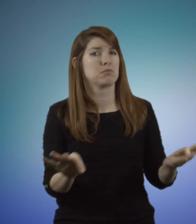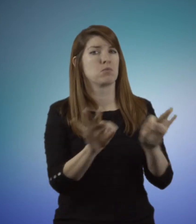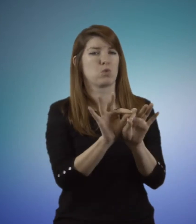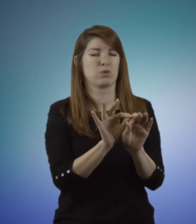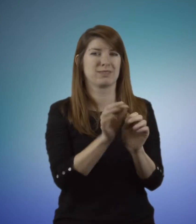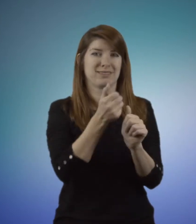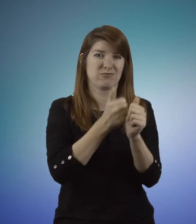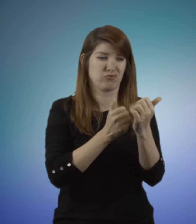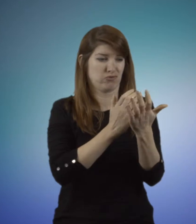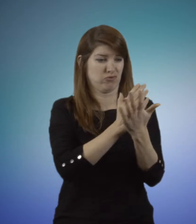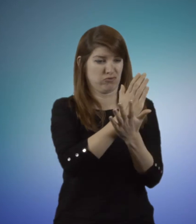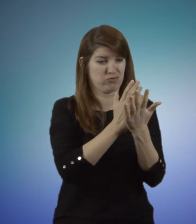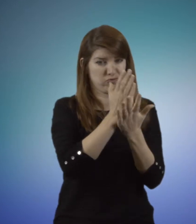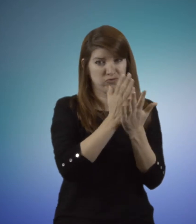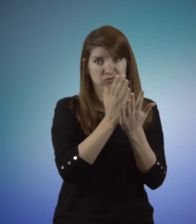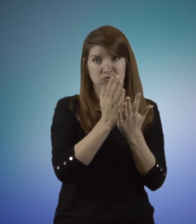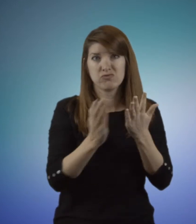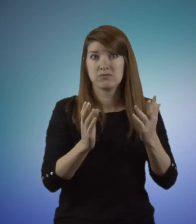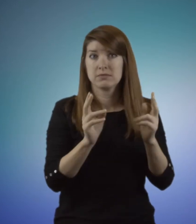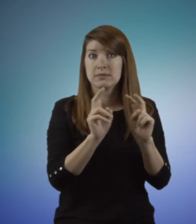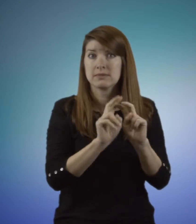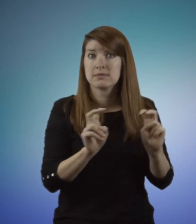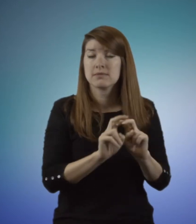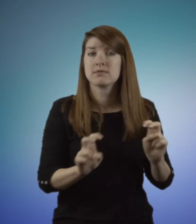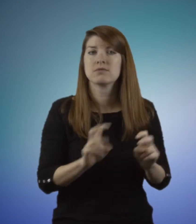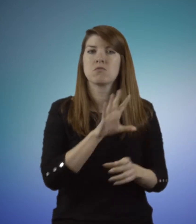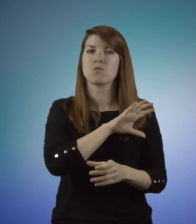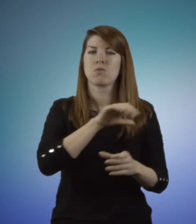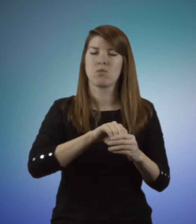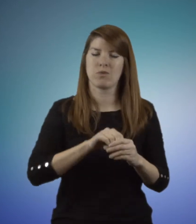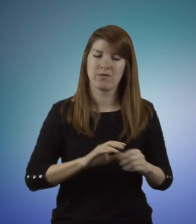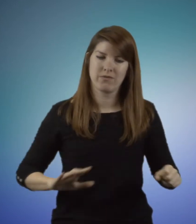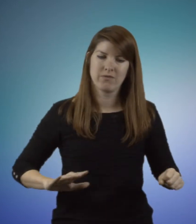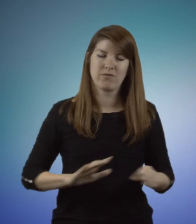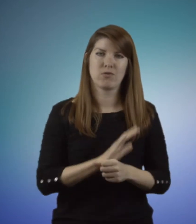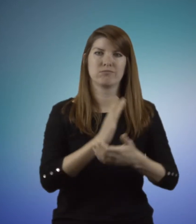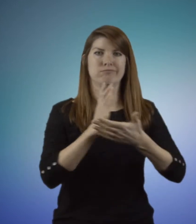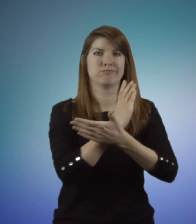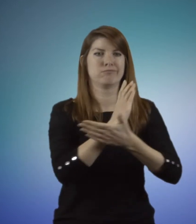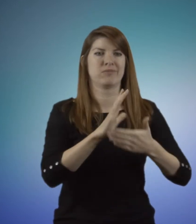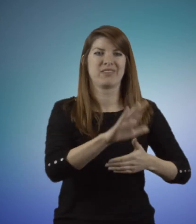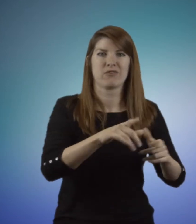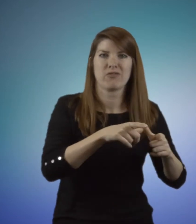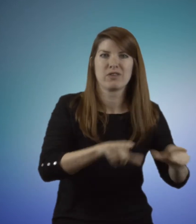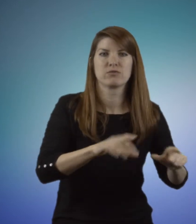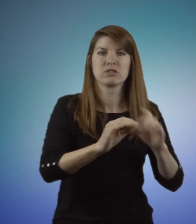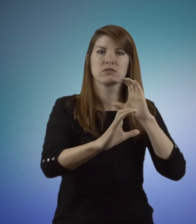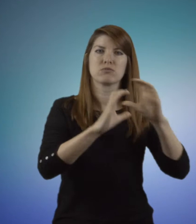So, this is important that each area that's being assessed, include the full ranges